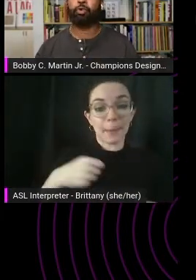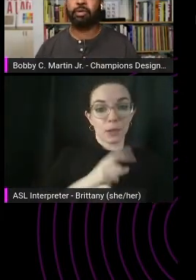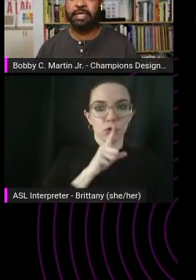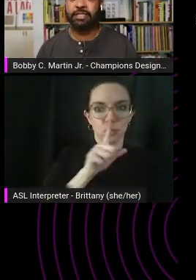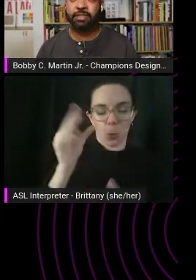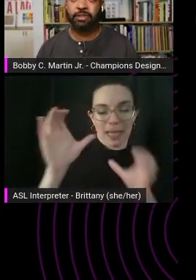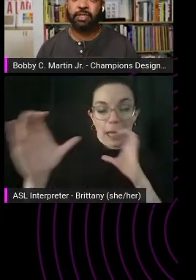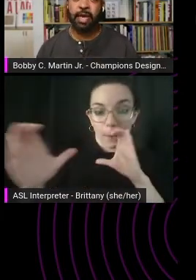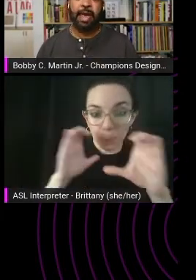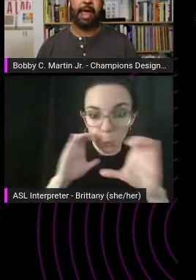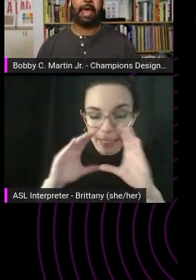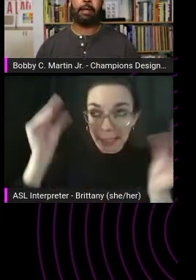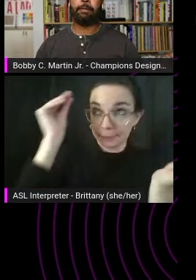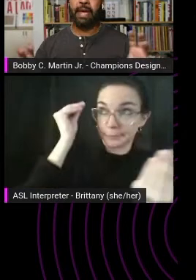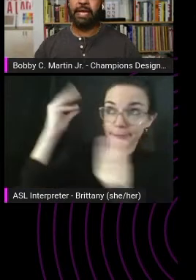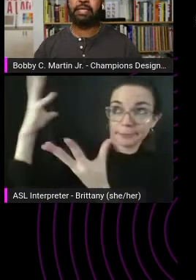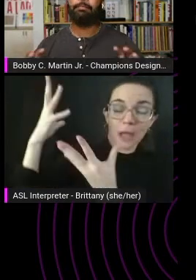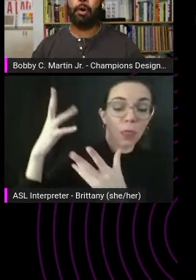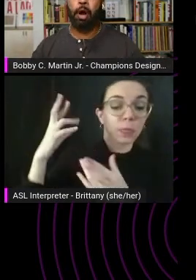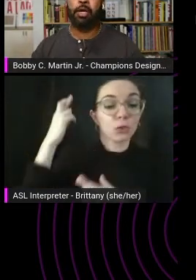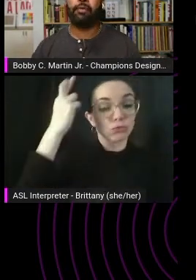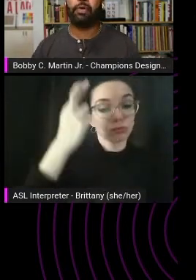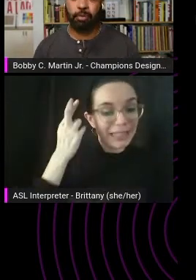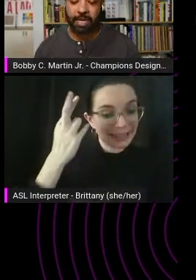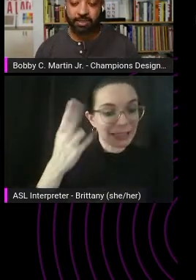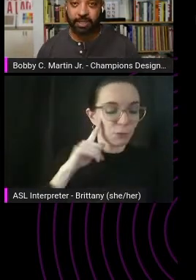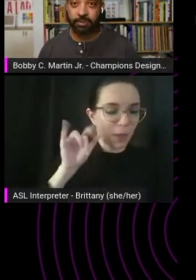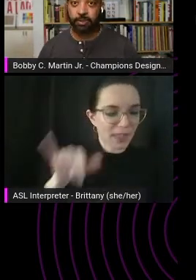the reasons and make them part of the process.